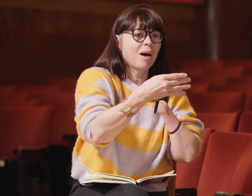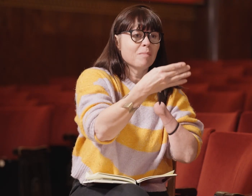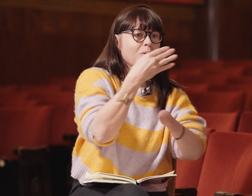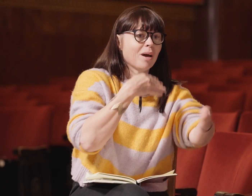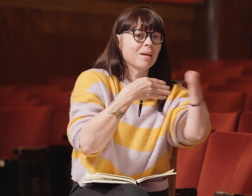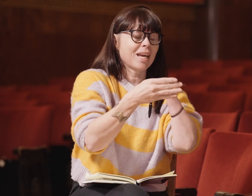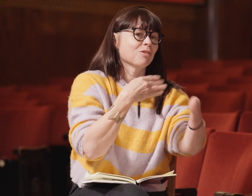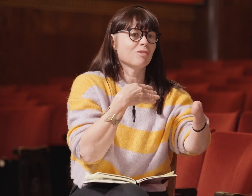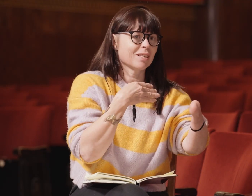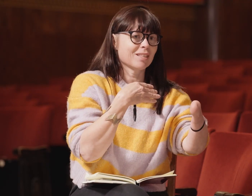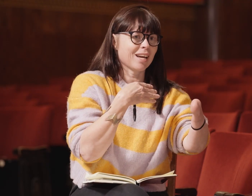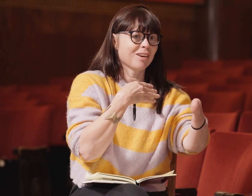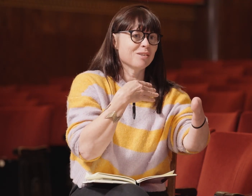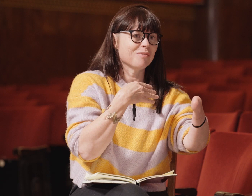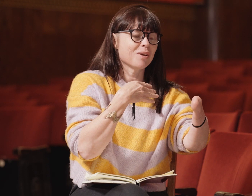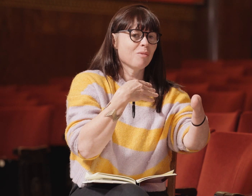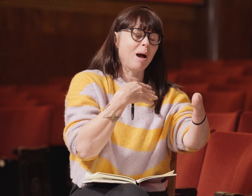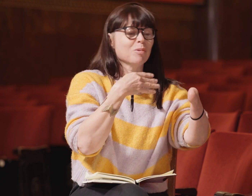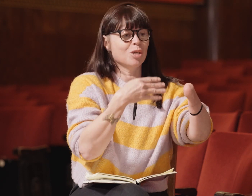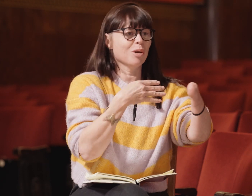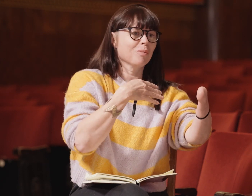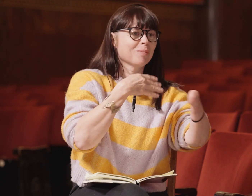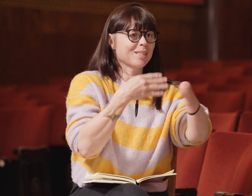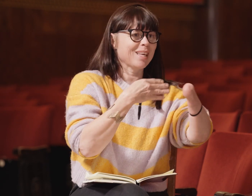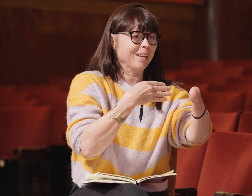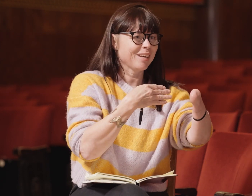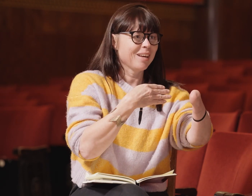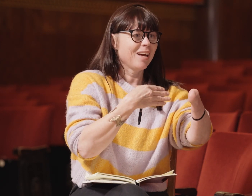When I'm encountering that kind of "what happened to you?" thing